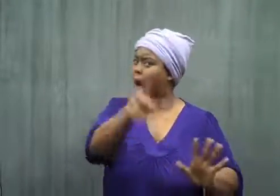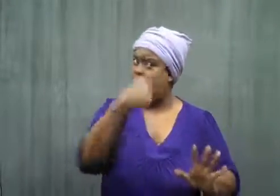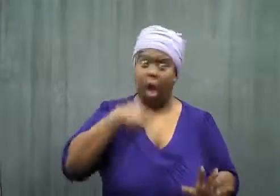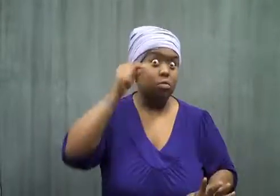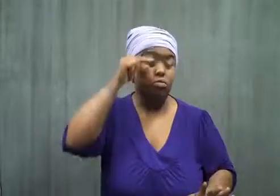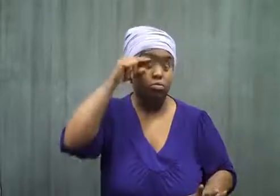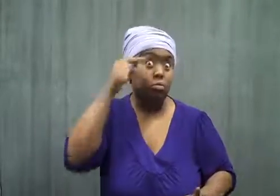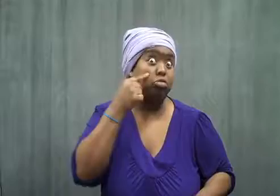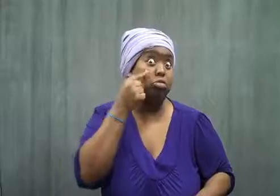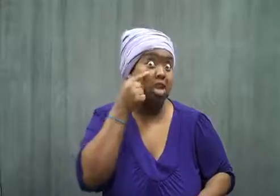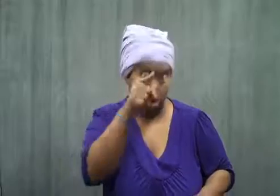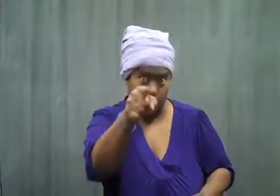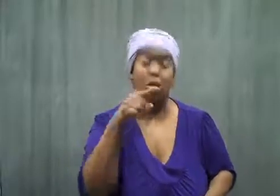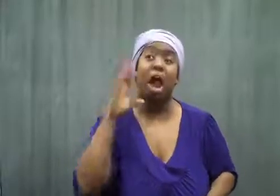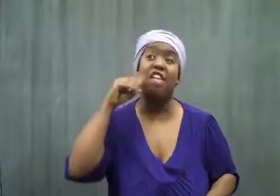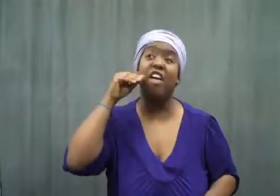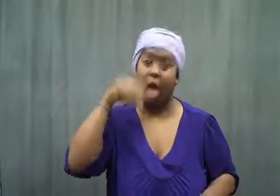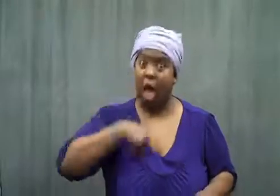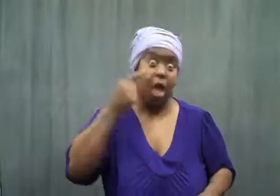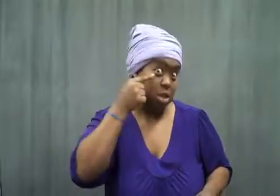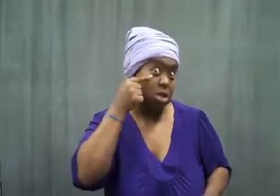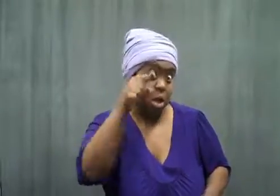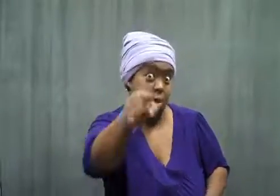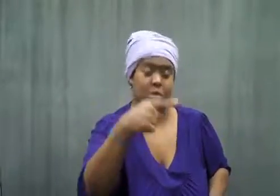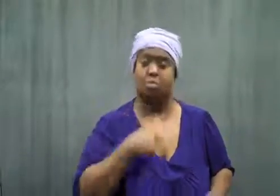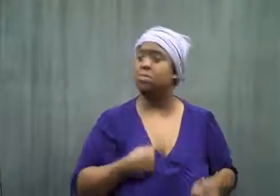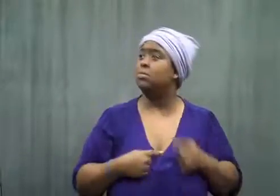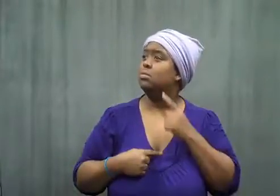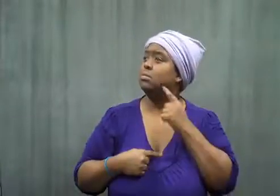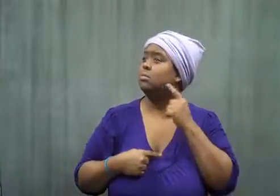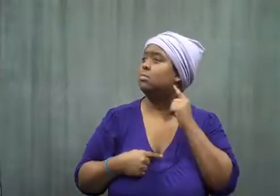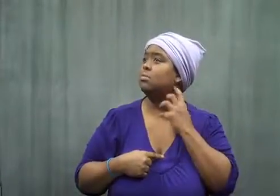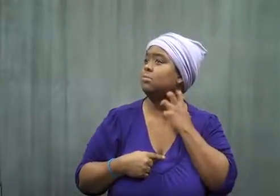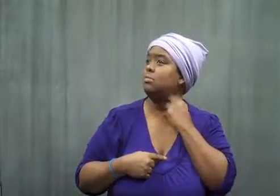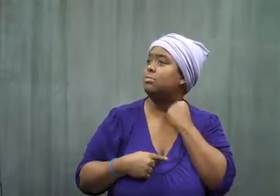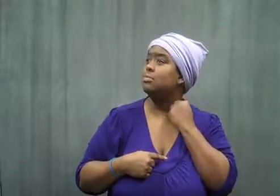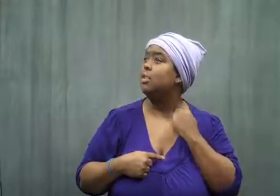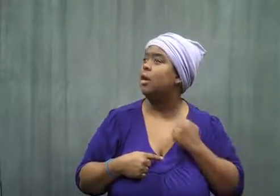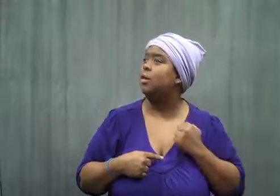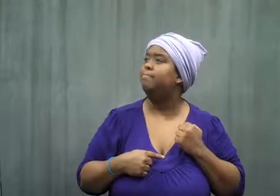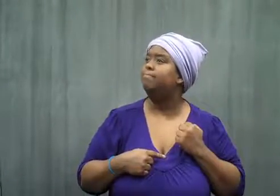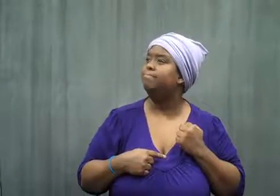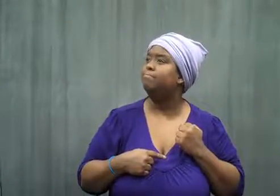He gestured that he saw me talking. I thought, "Oh bummer."